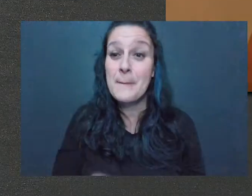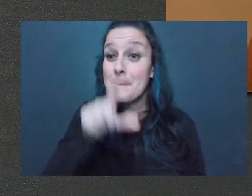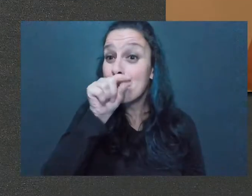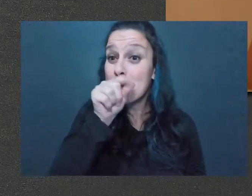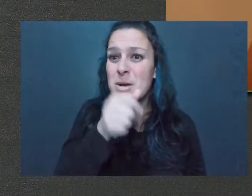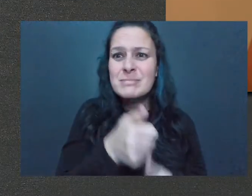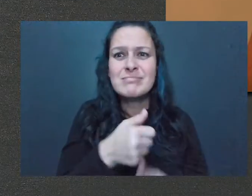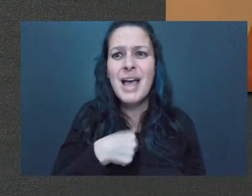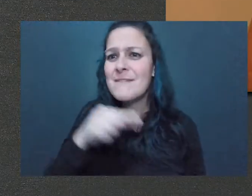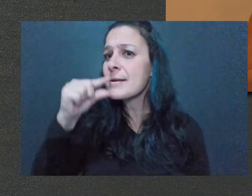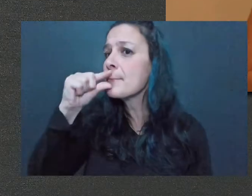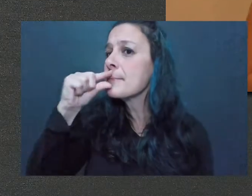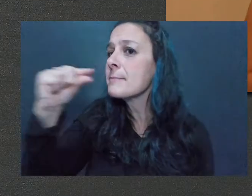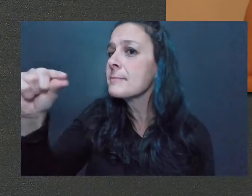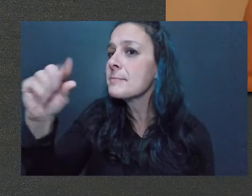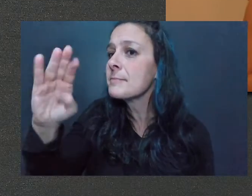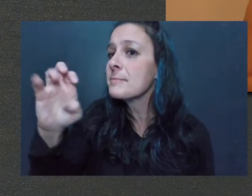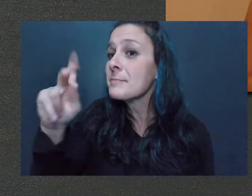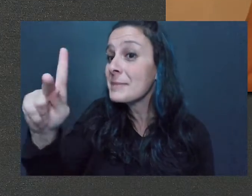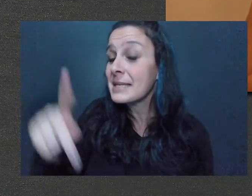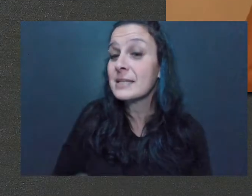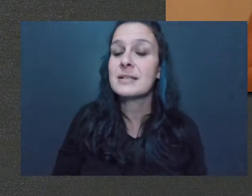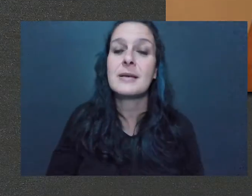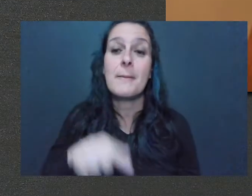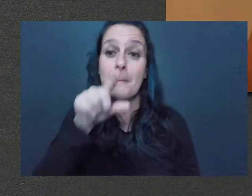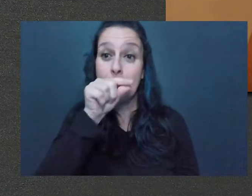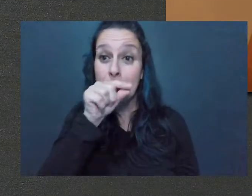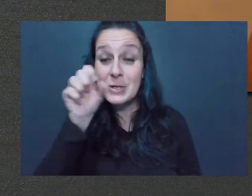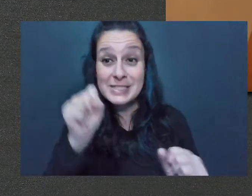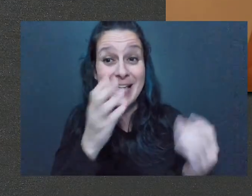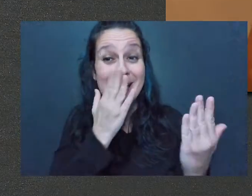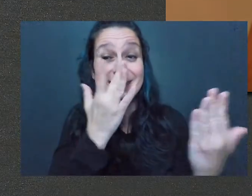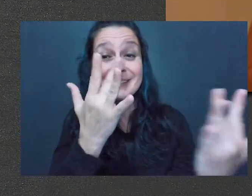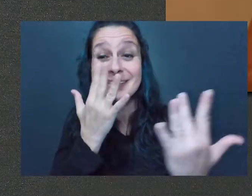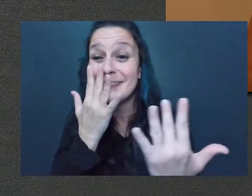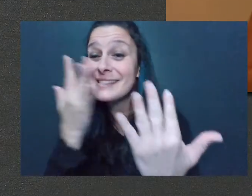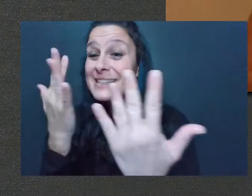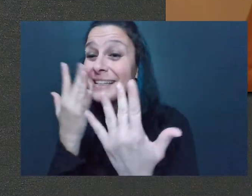Birds have beaks Birds can sing